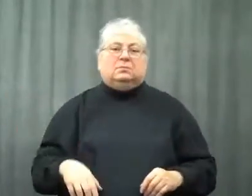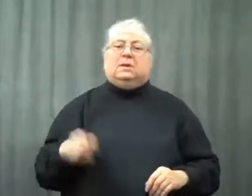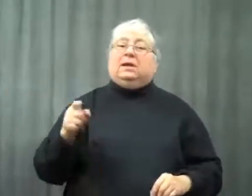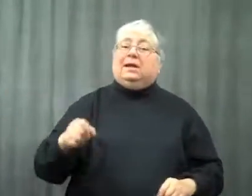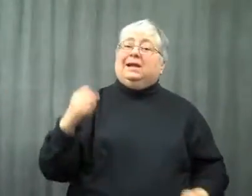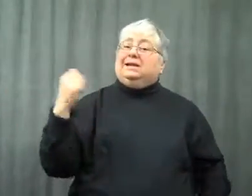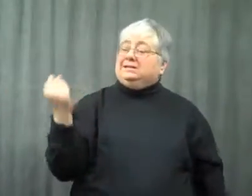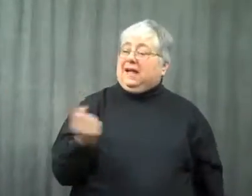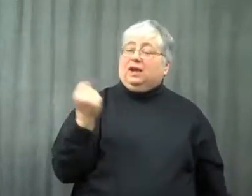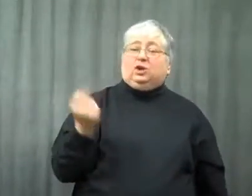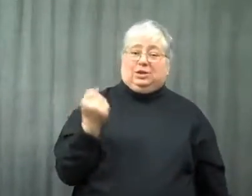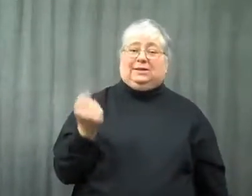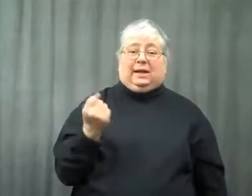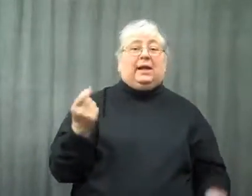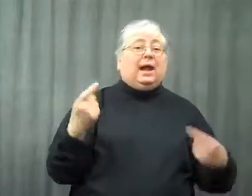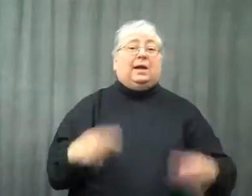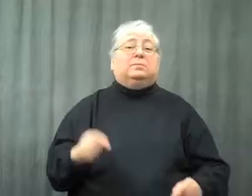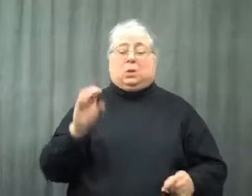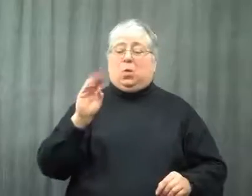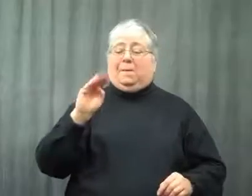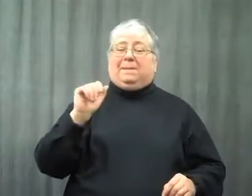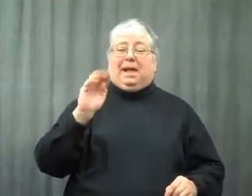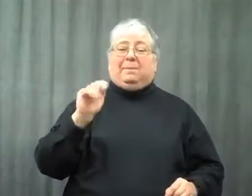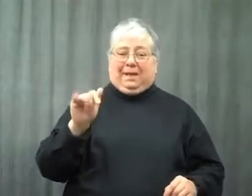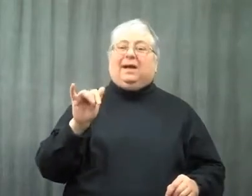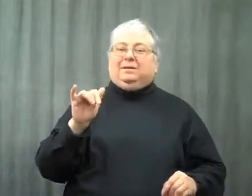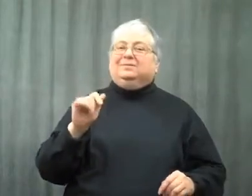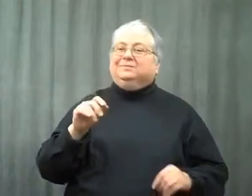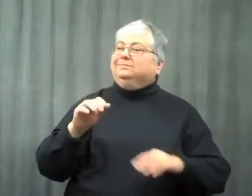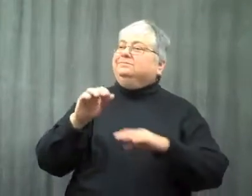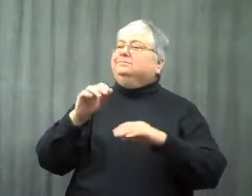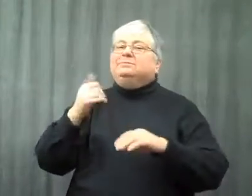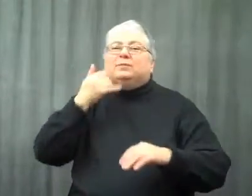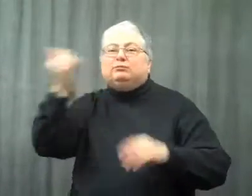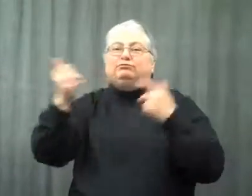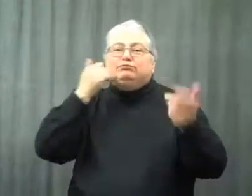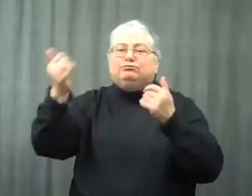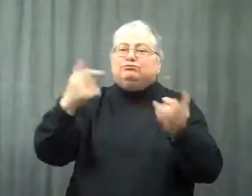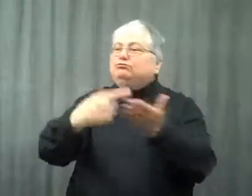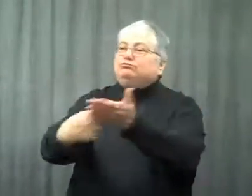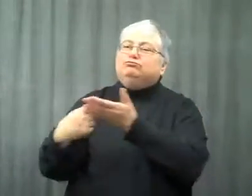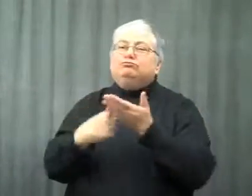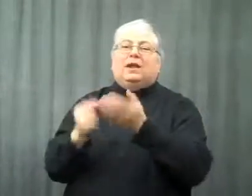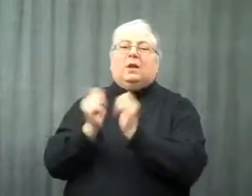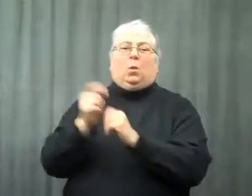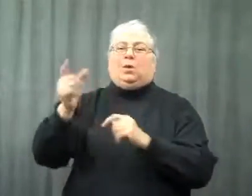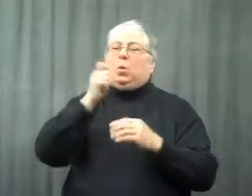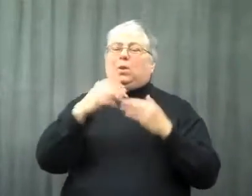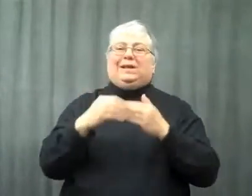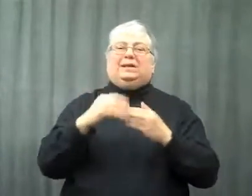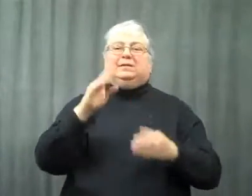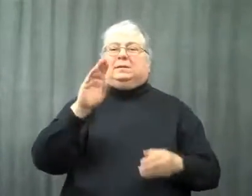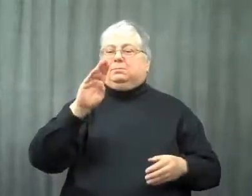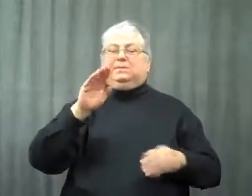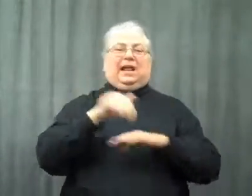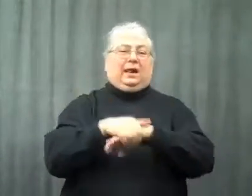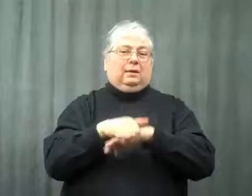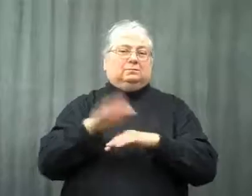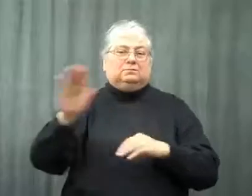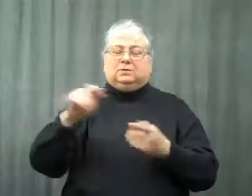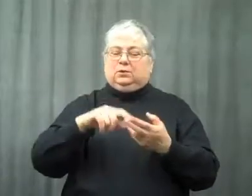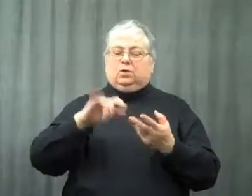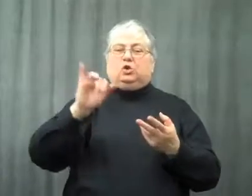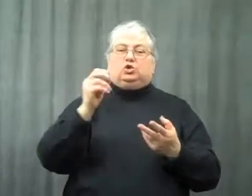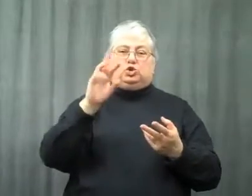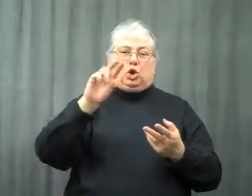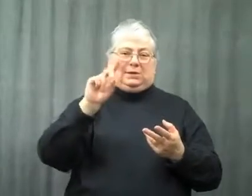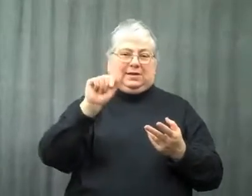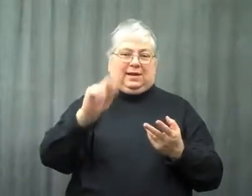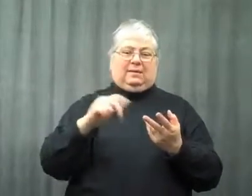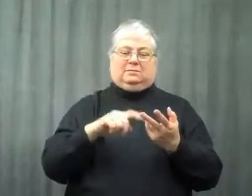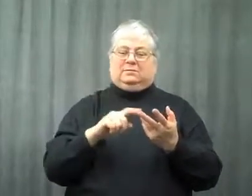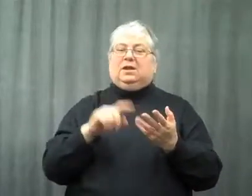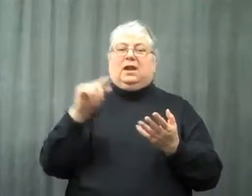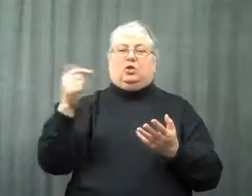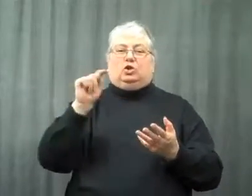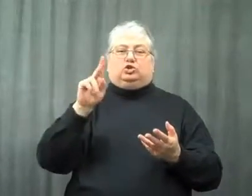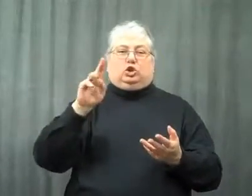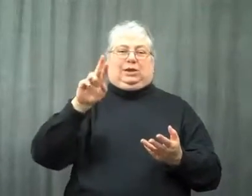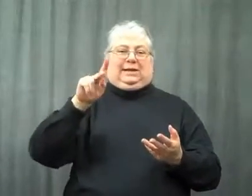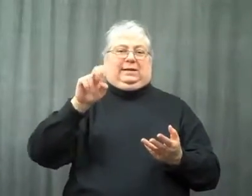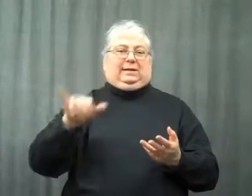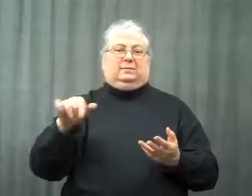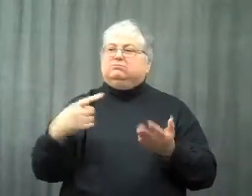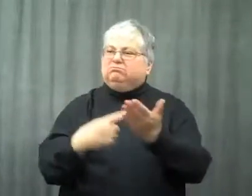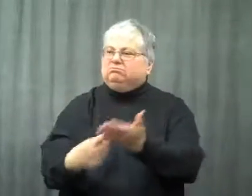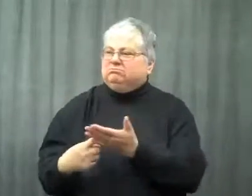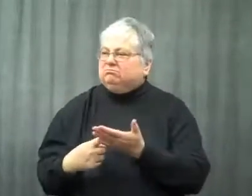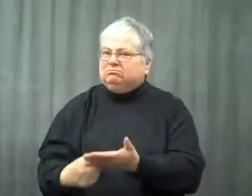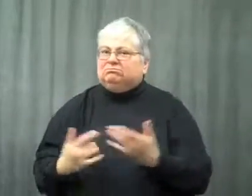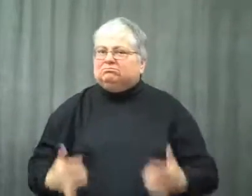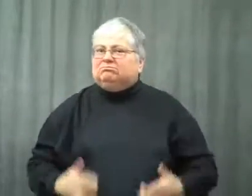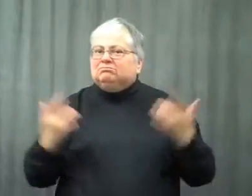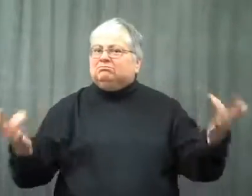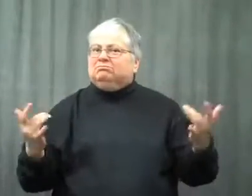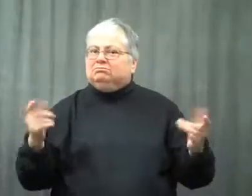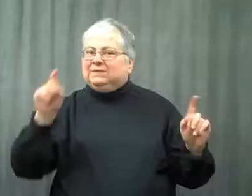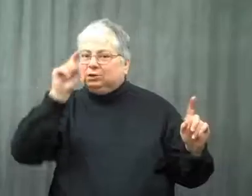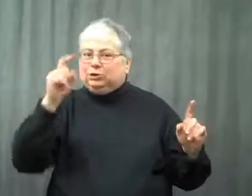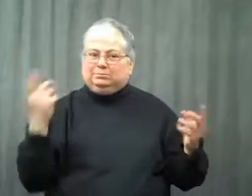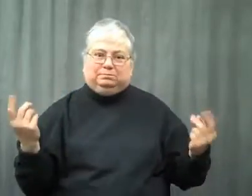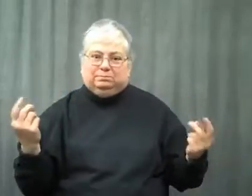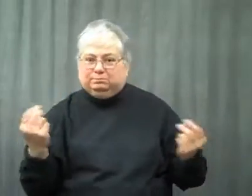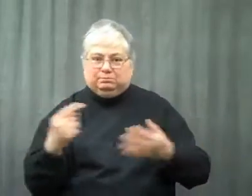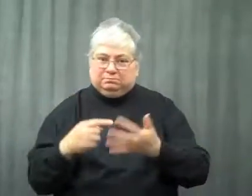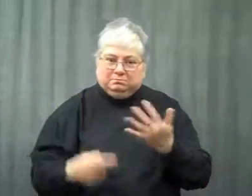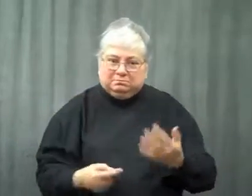On Saturday, he called the leaders of Britain, Jordan and Turkey to discuss the situation.